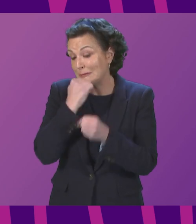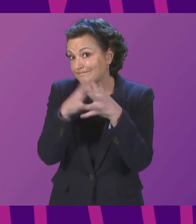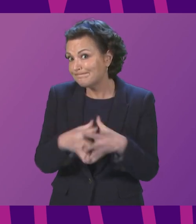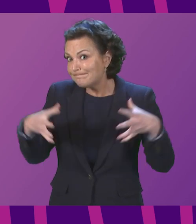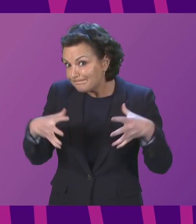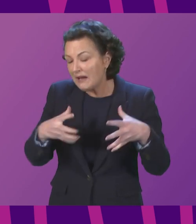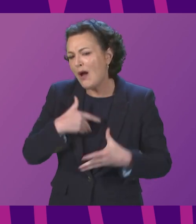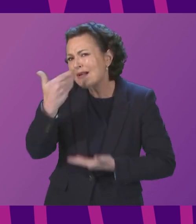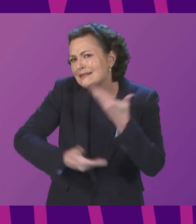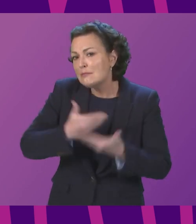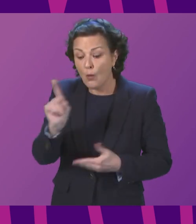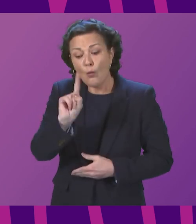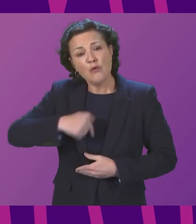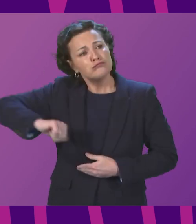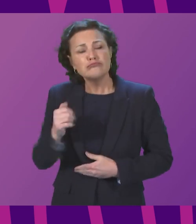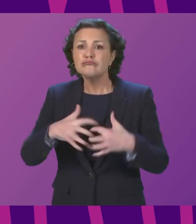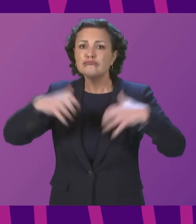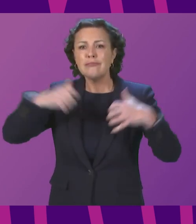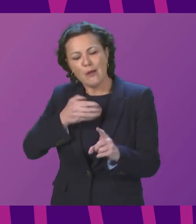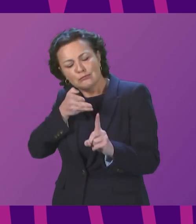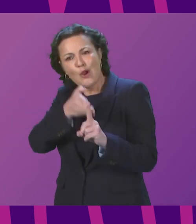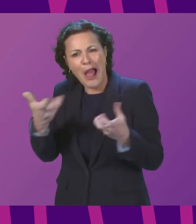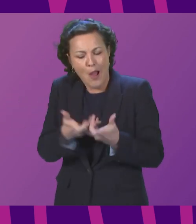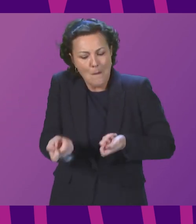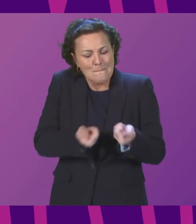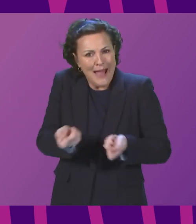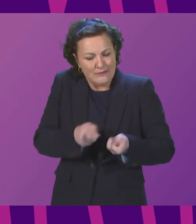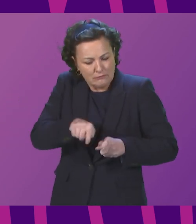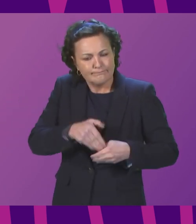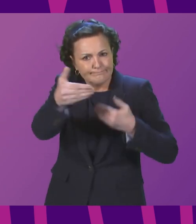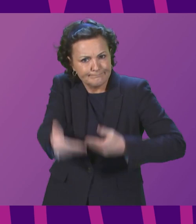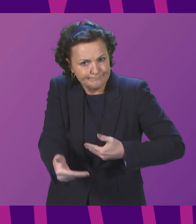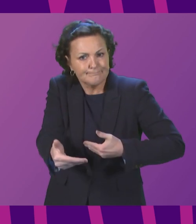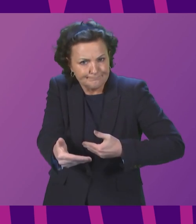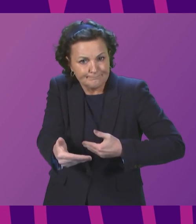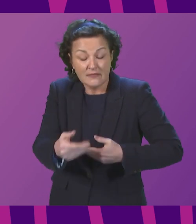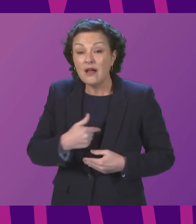to managing this stage of the pandemic. As part of that, I will set out immediate changes